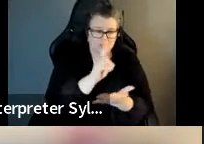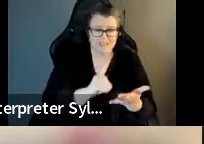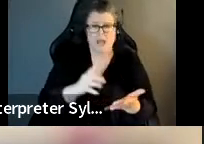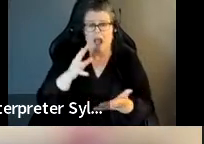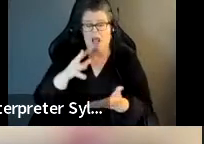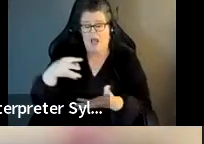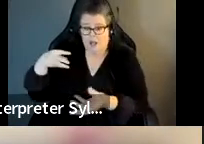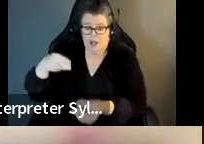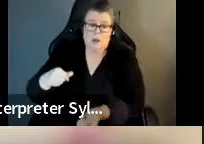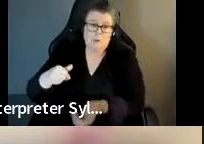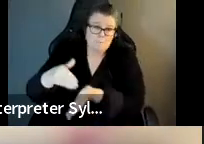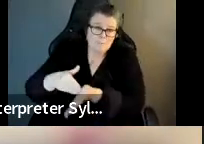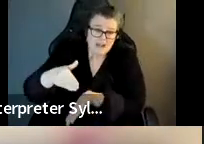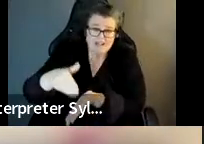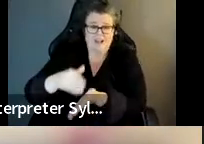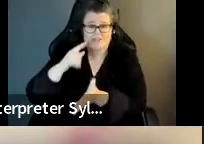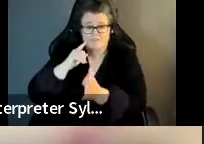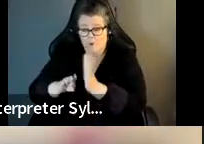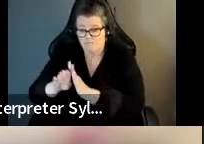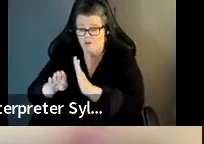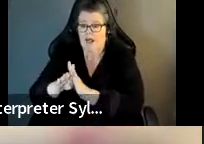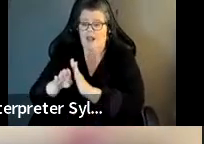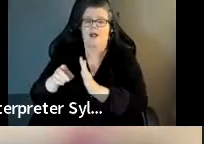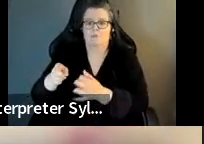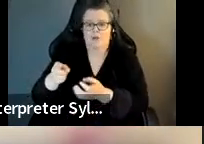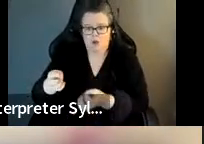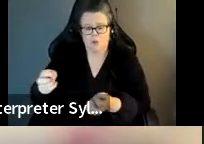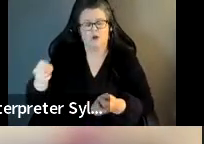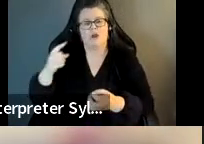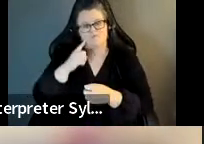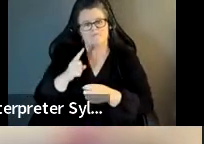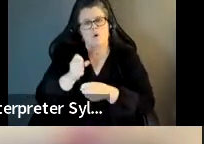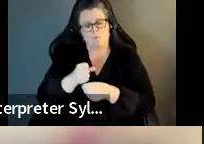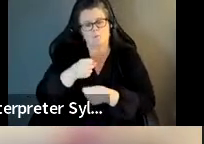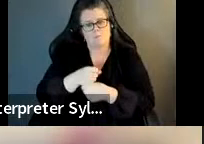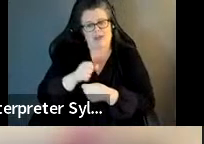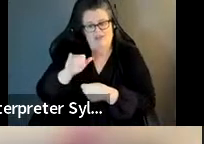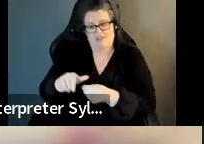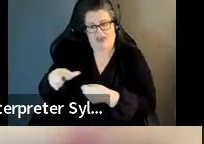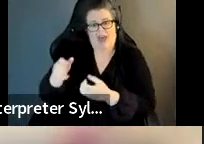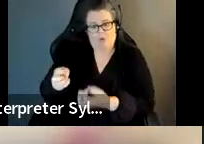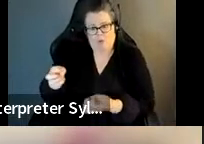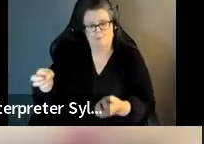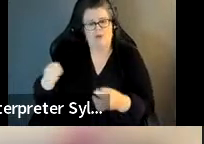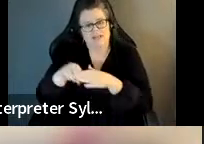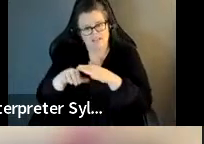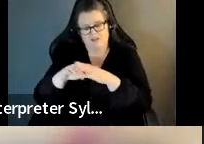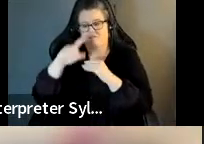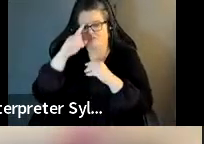that fulfills the purpose of this body, to make medical diagnostic equipment accessible to patients with disabilities.